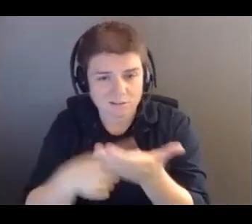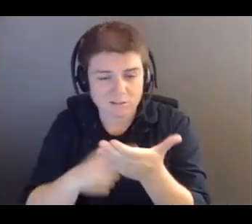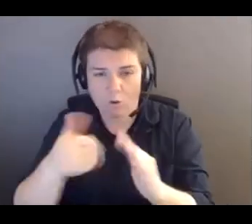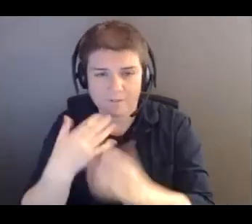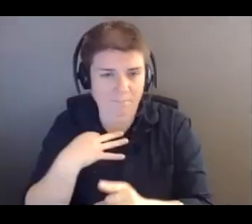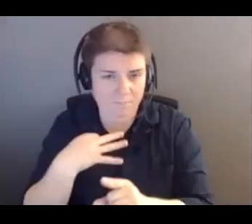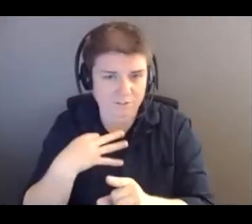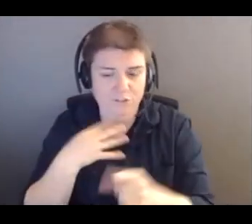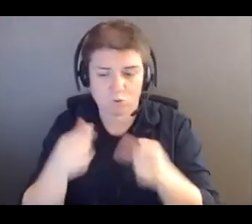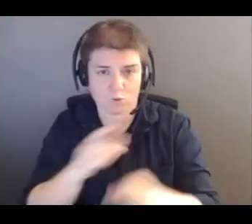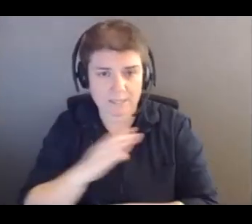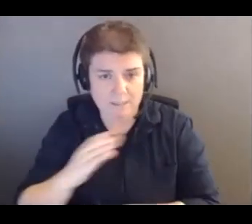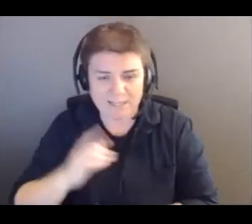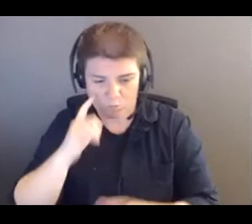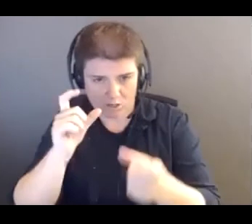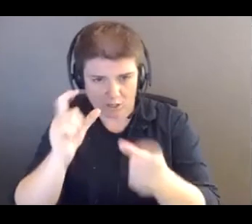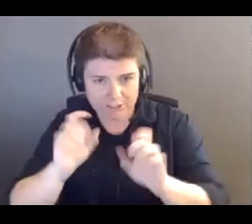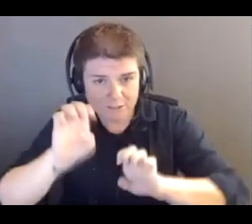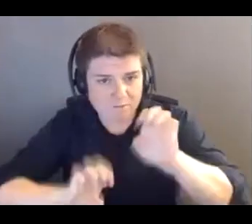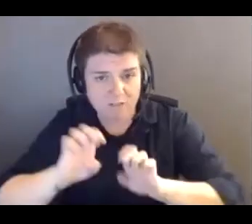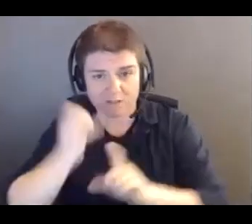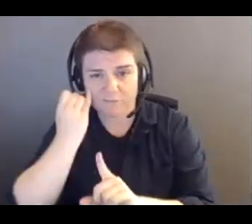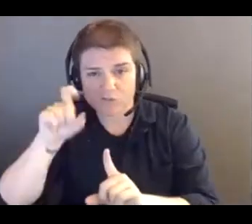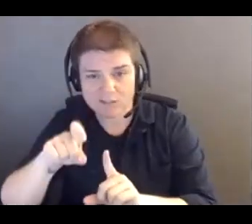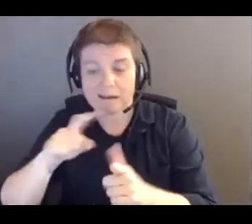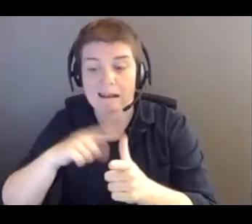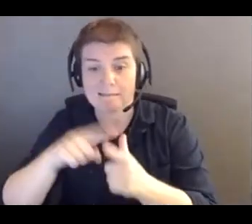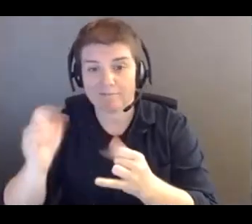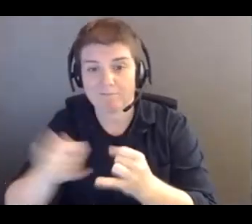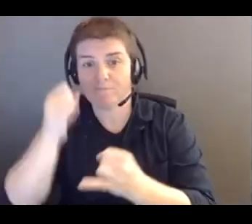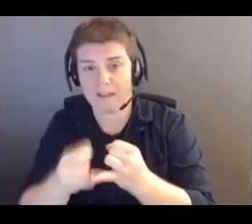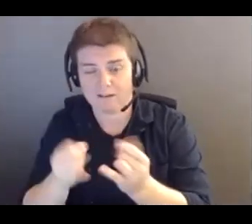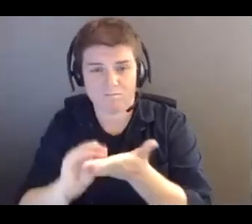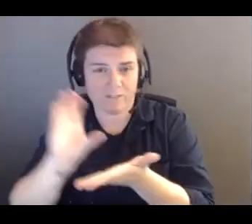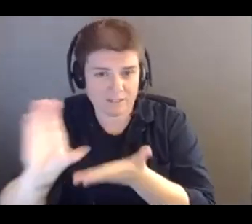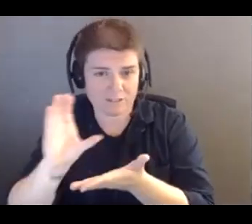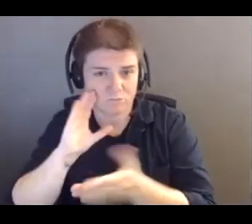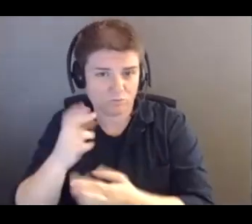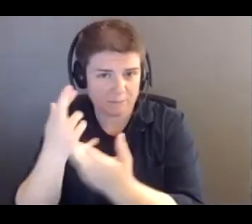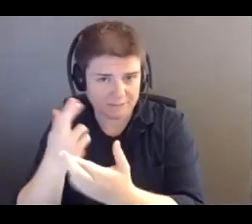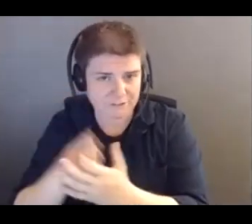their evaluations as needed, and make final funding recommendations. As the program specialist,